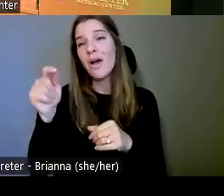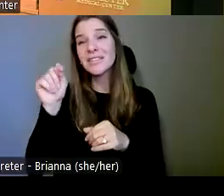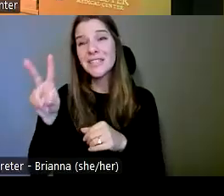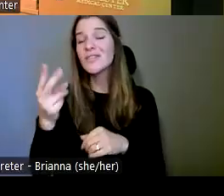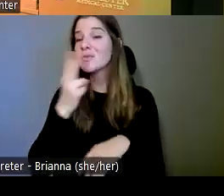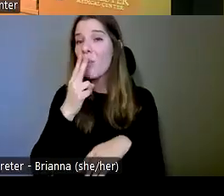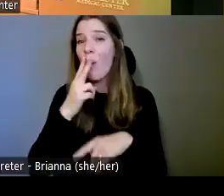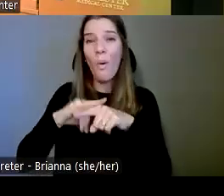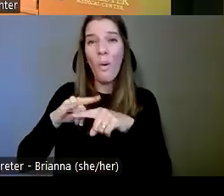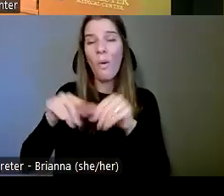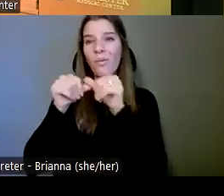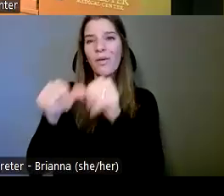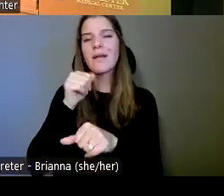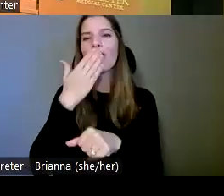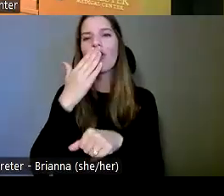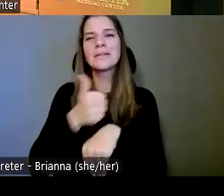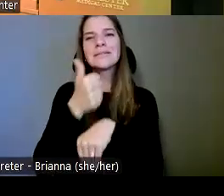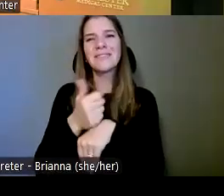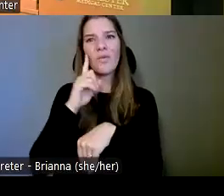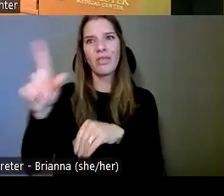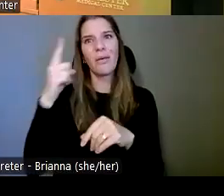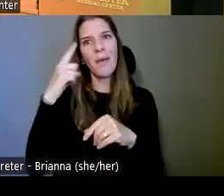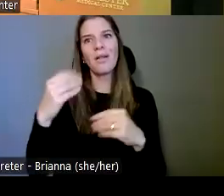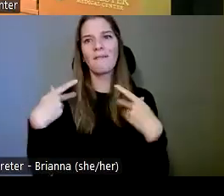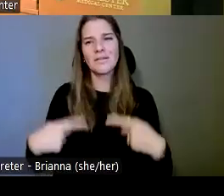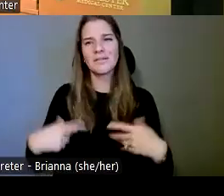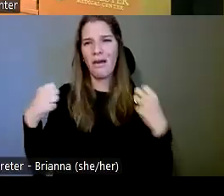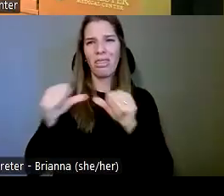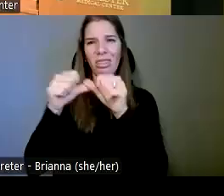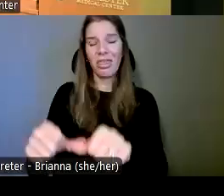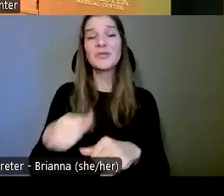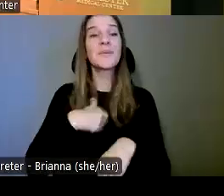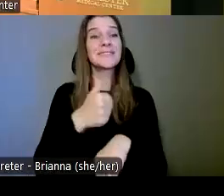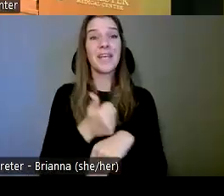physical or mental health. So, we set up community centers um downtown. Fellas go and pick people up,